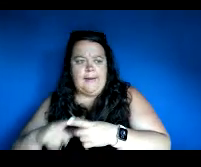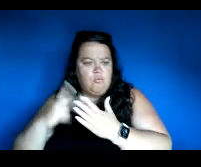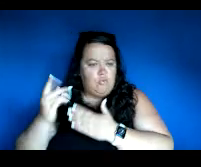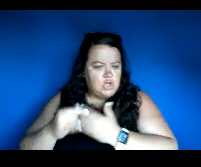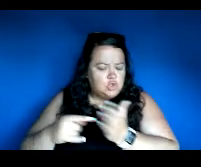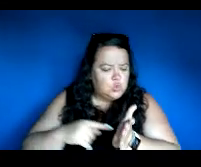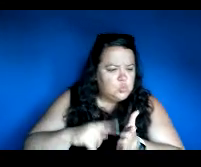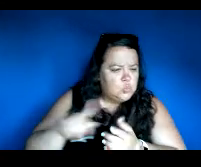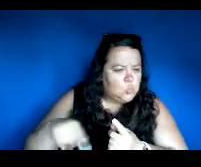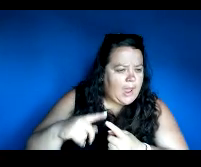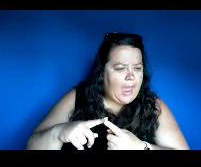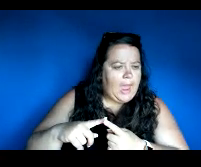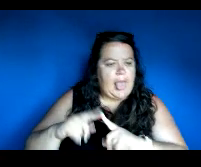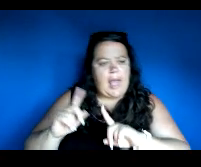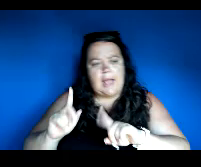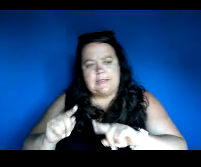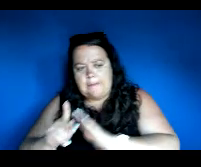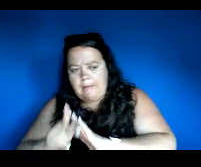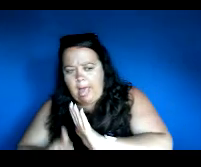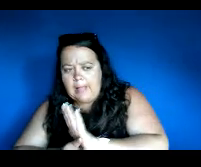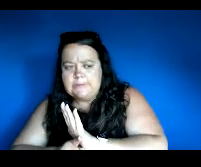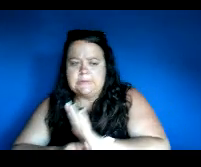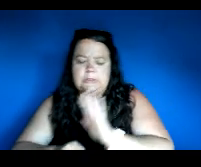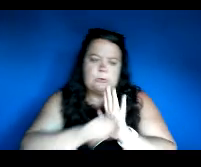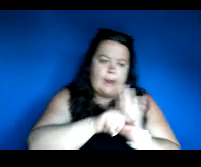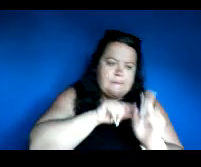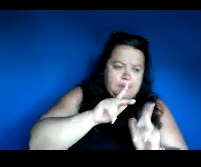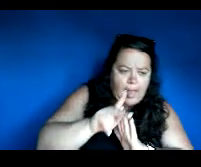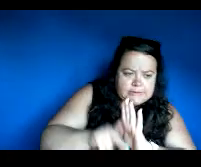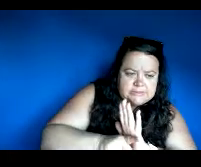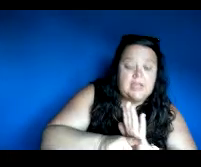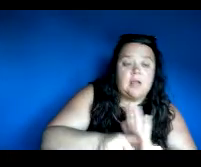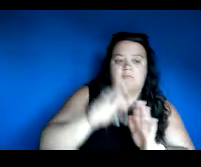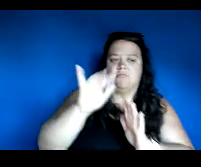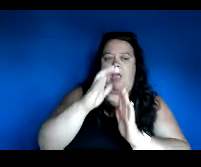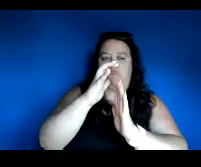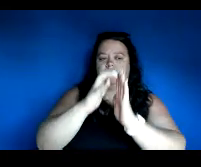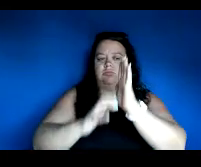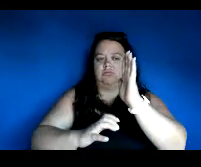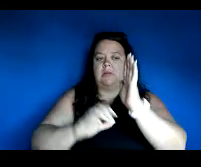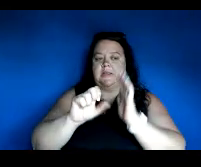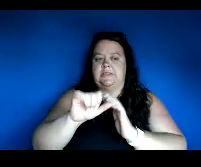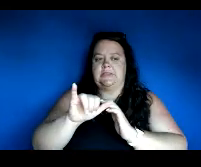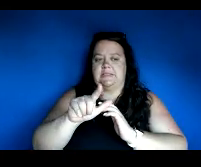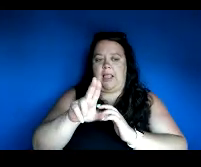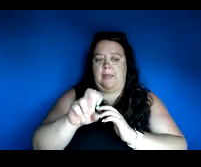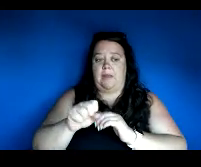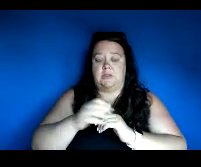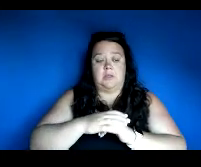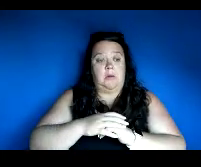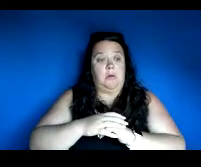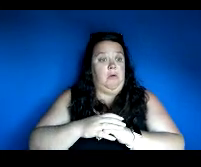and grading policies for the class are. So that's where you would find information about, you know, are there gonna be natural breaks built into the class?